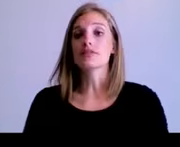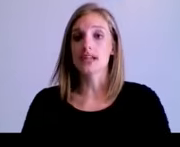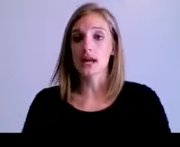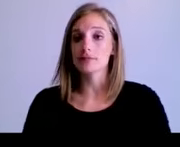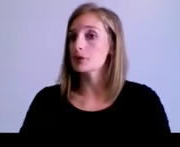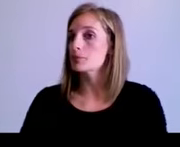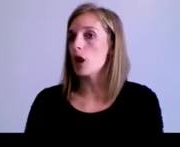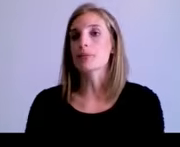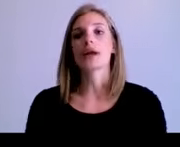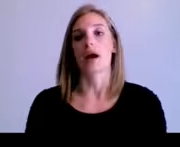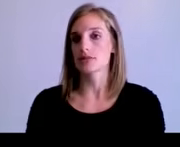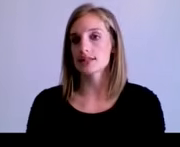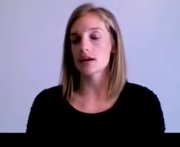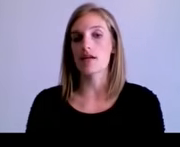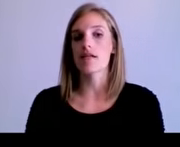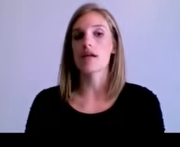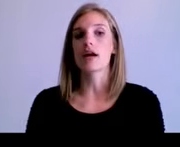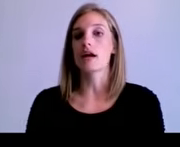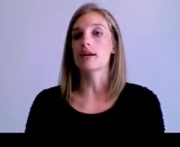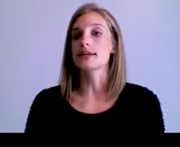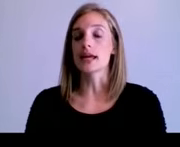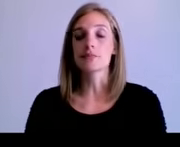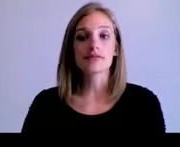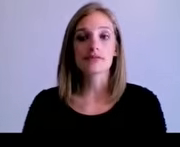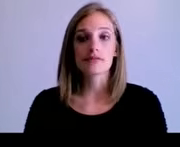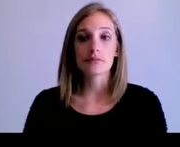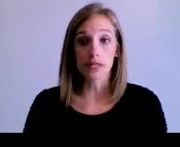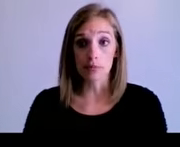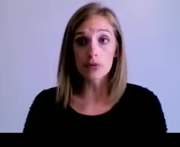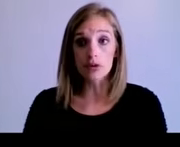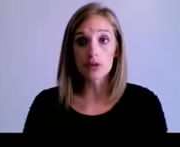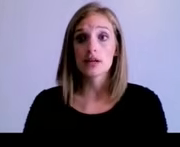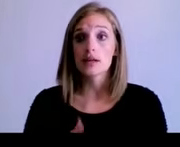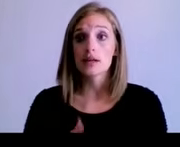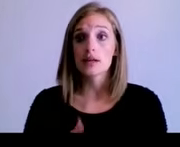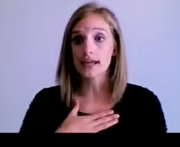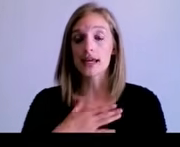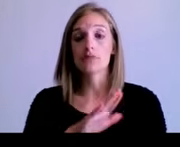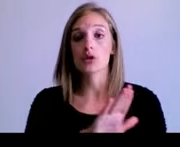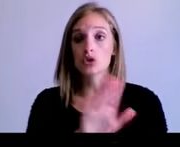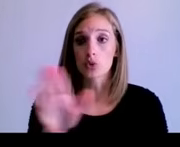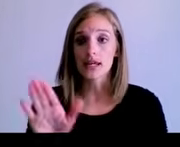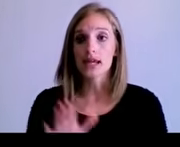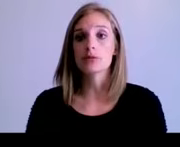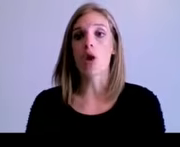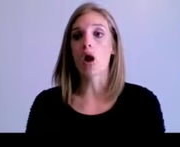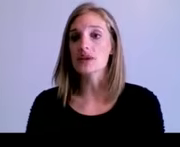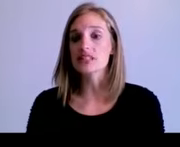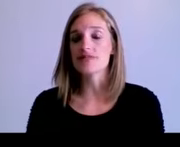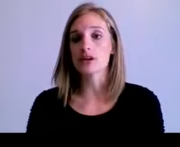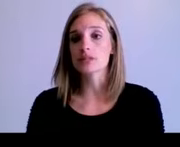Often times for proper nouns.Names of people- my name, your name, you will always fingerspell